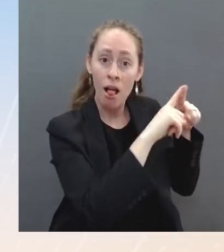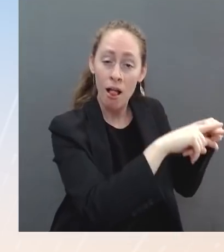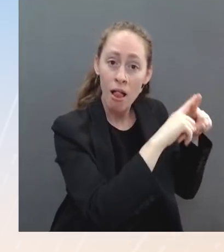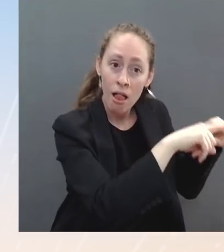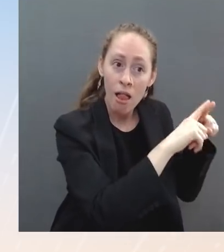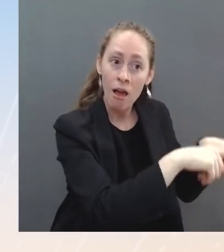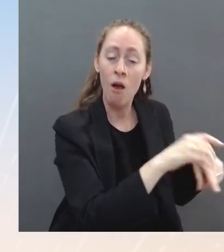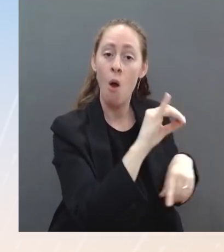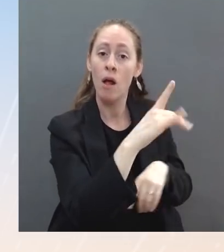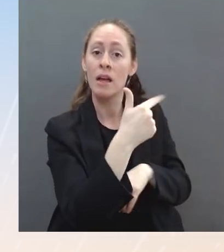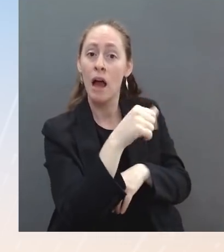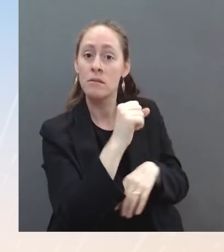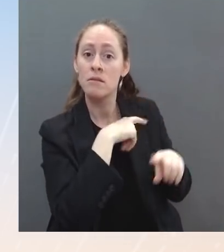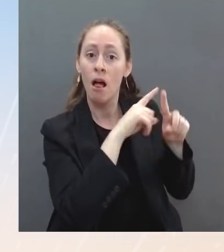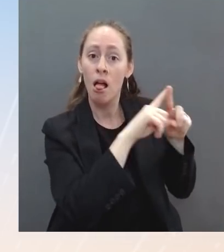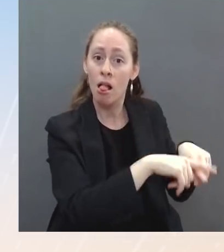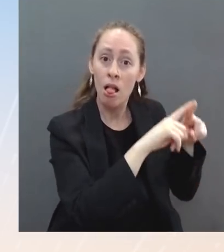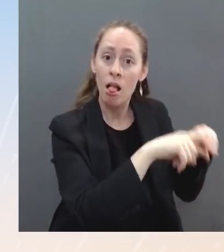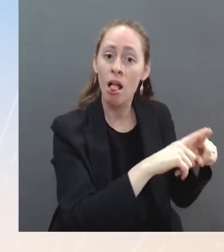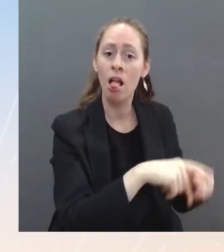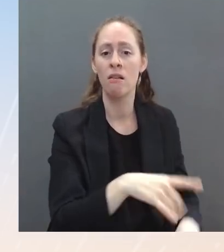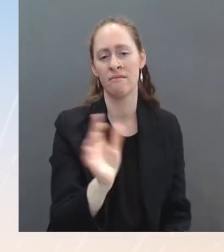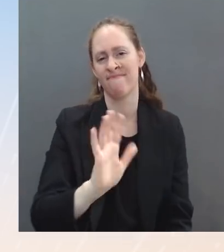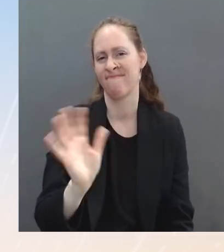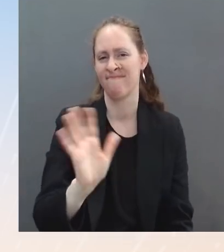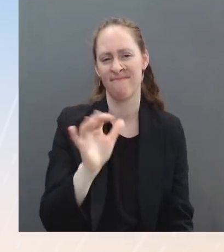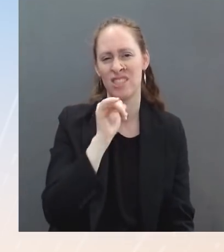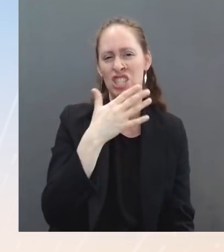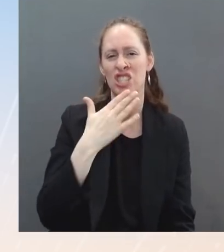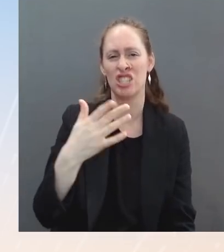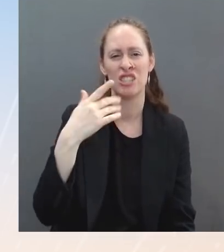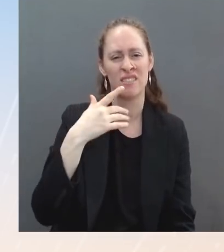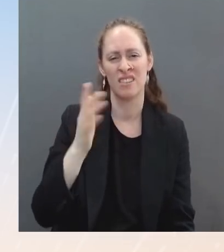And that's why the President has put forward a really aggressive plan